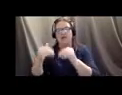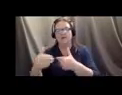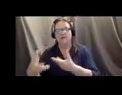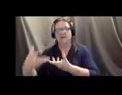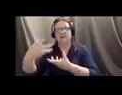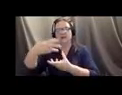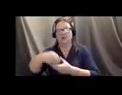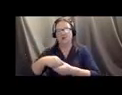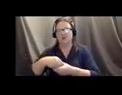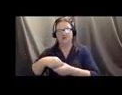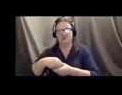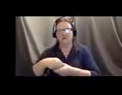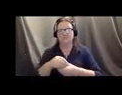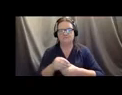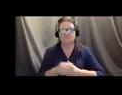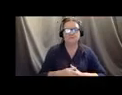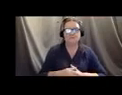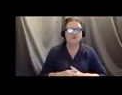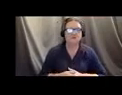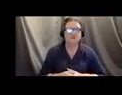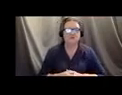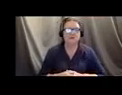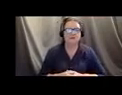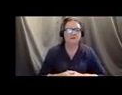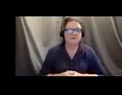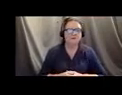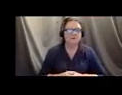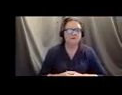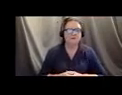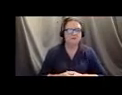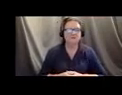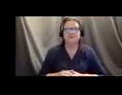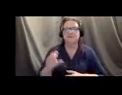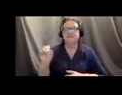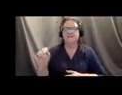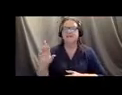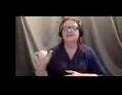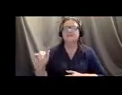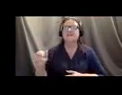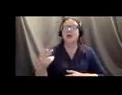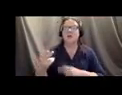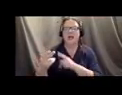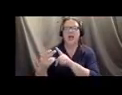So you -- should we just put Sarah? Sure.